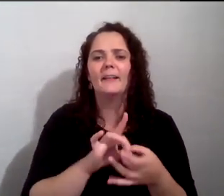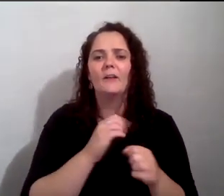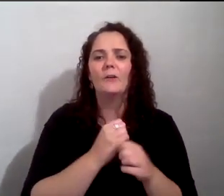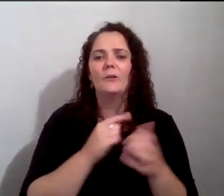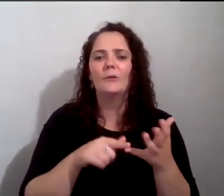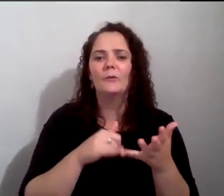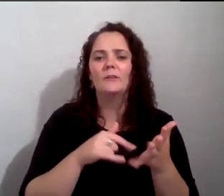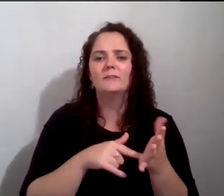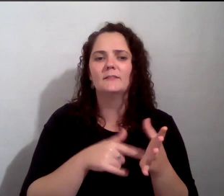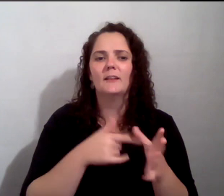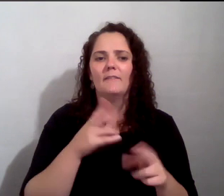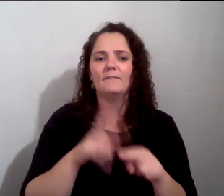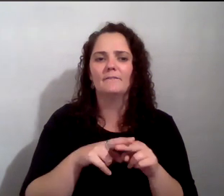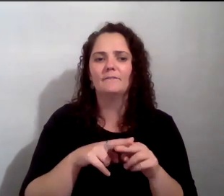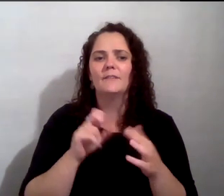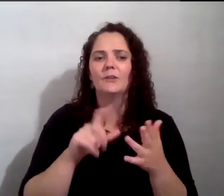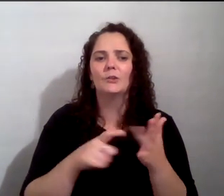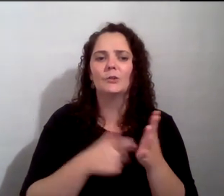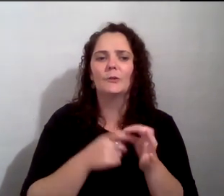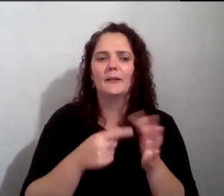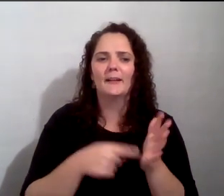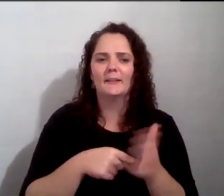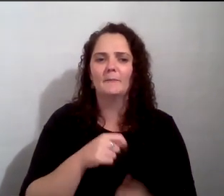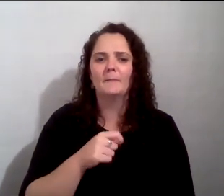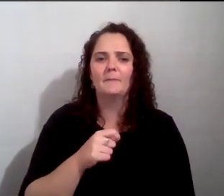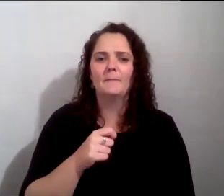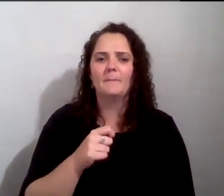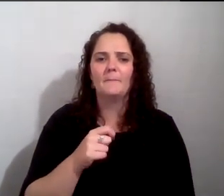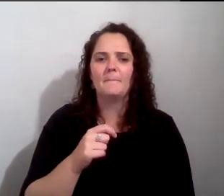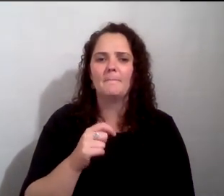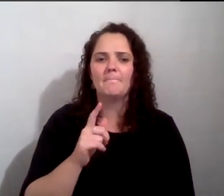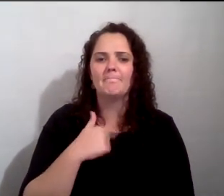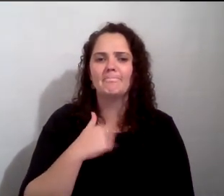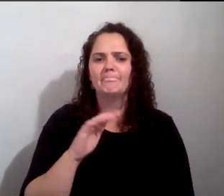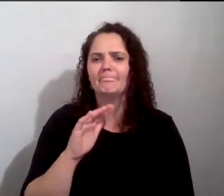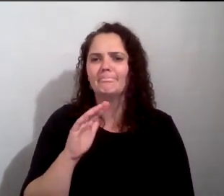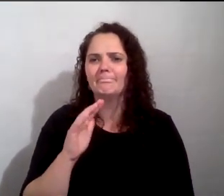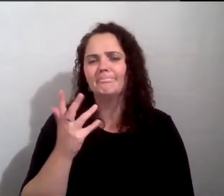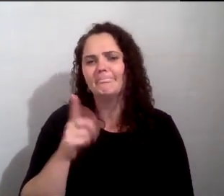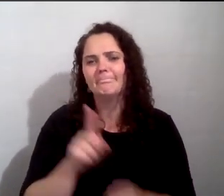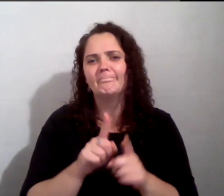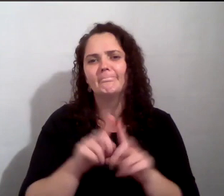that references Gustav Corbet, who is really considered to be, I mean I